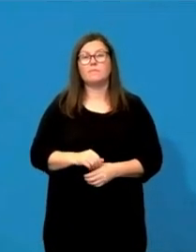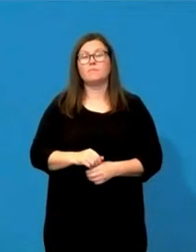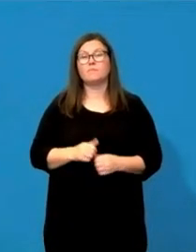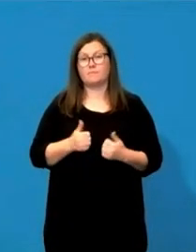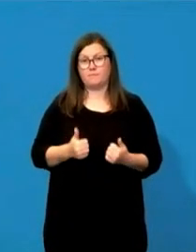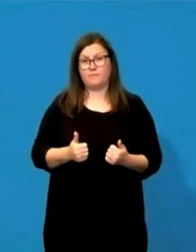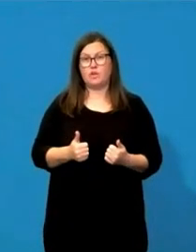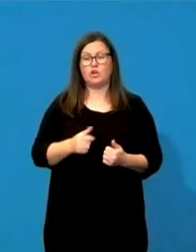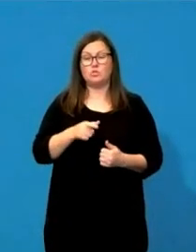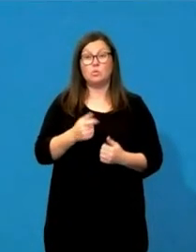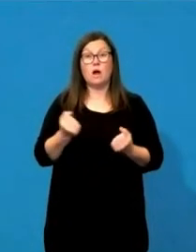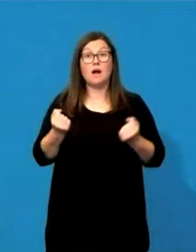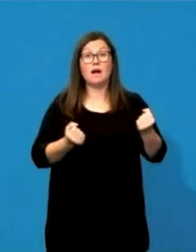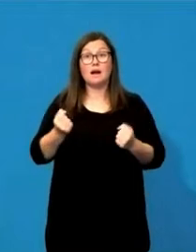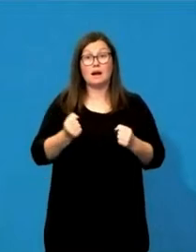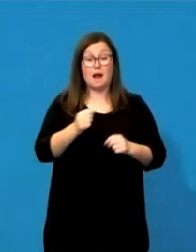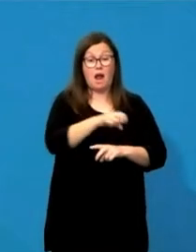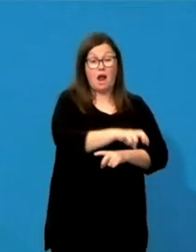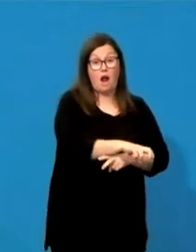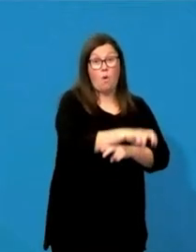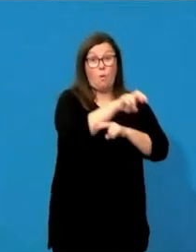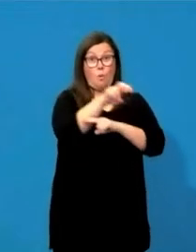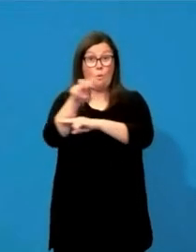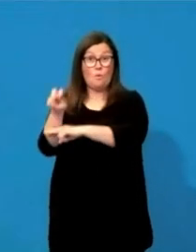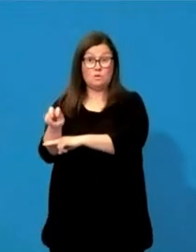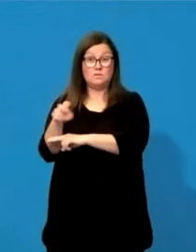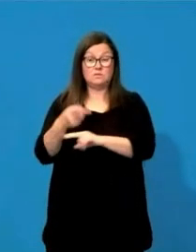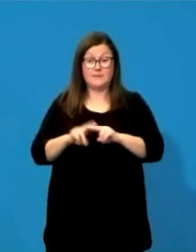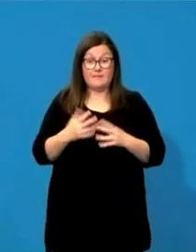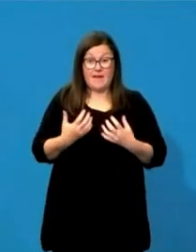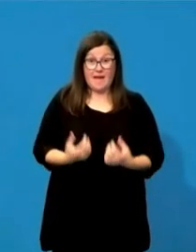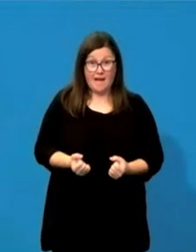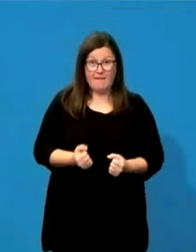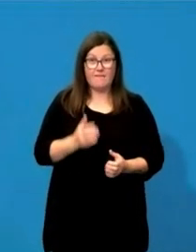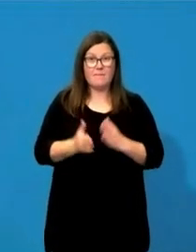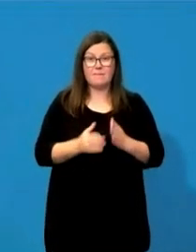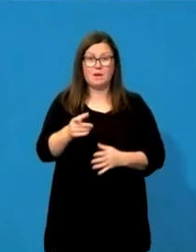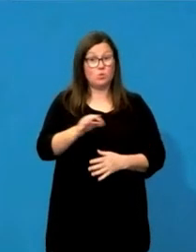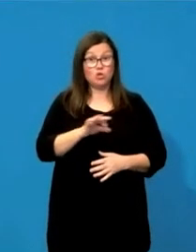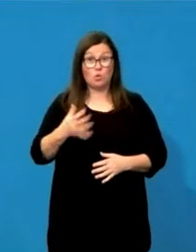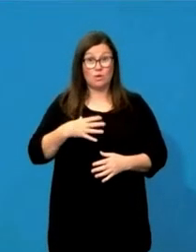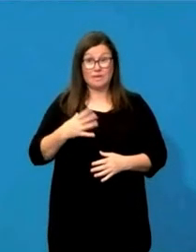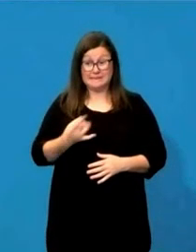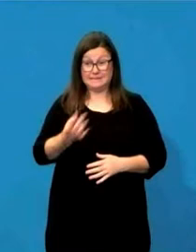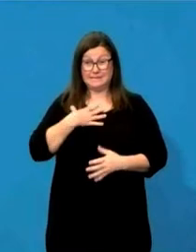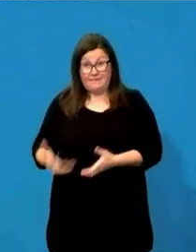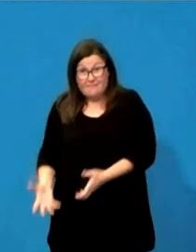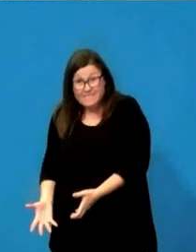remove you having to physically transfer Ronita into your car? Yes, certainly.